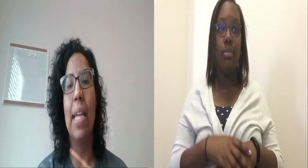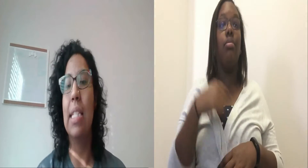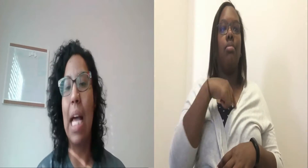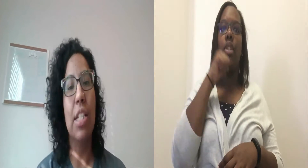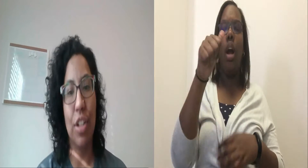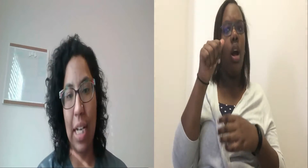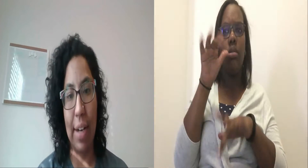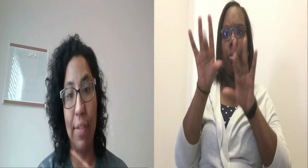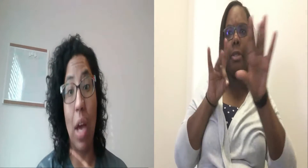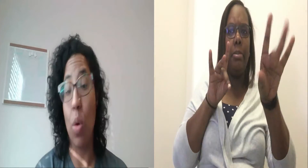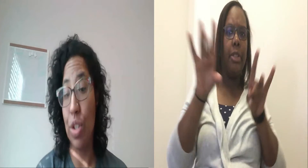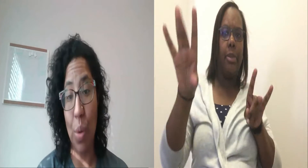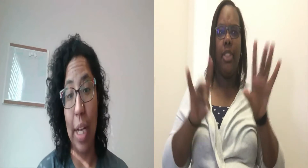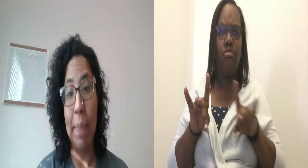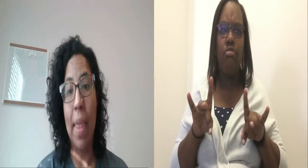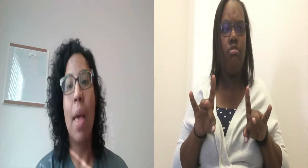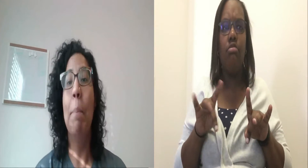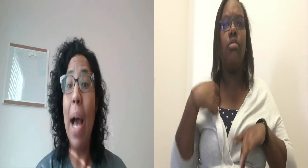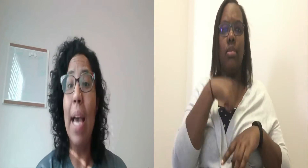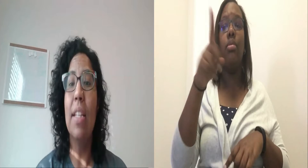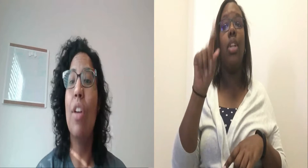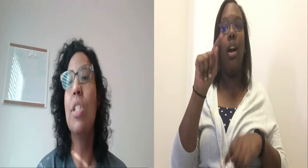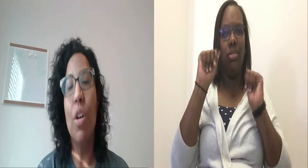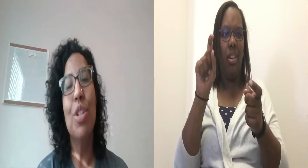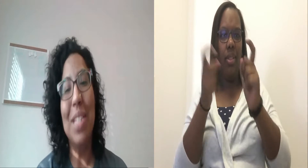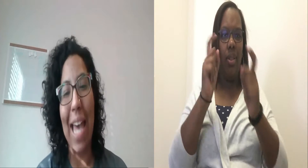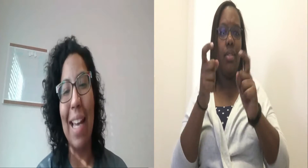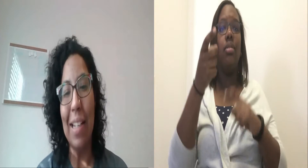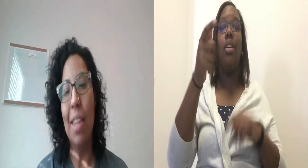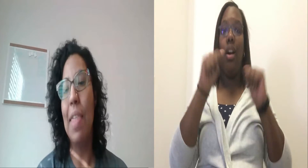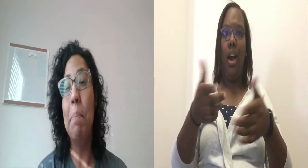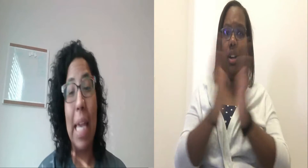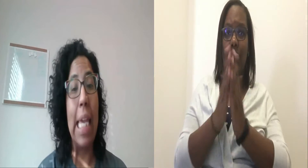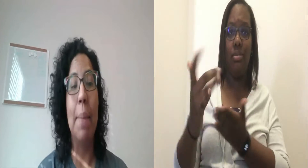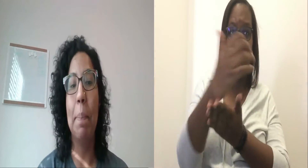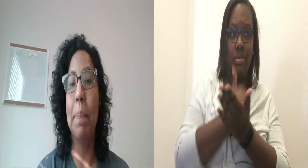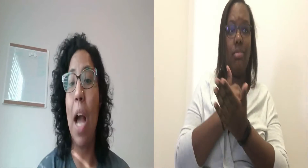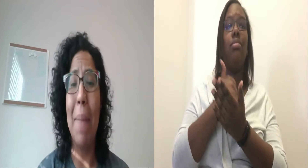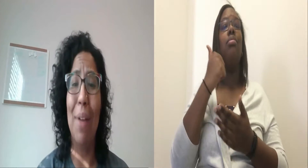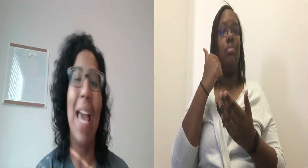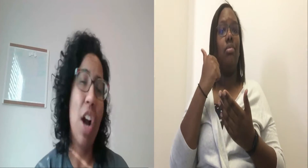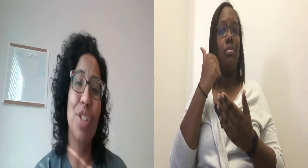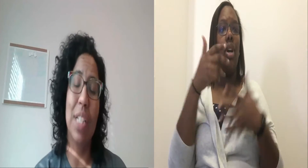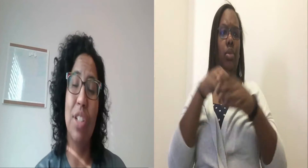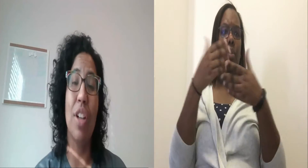to tell a certain narrative or story, but there is also data that may come out and contradict ours